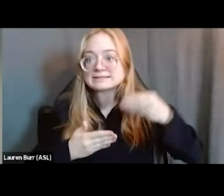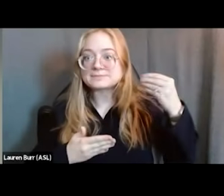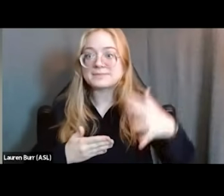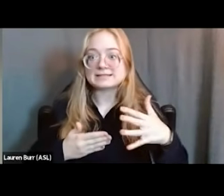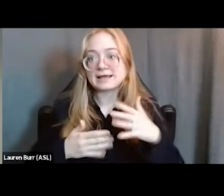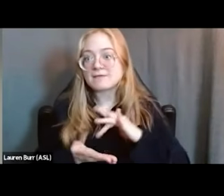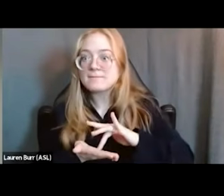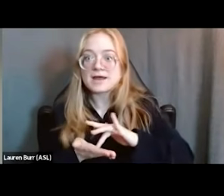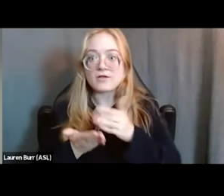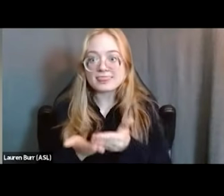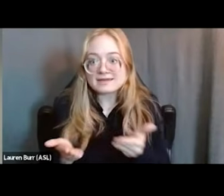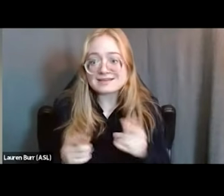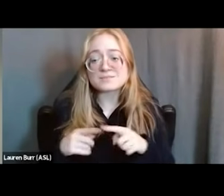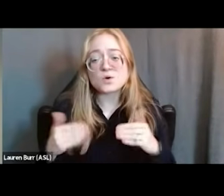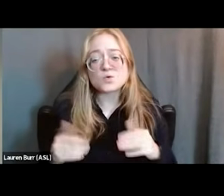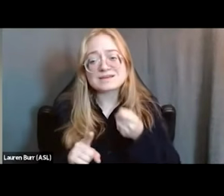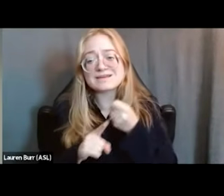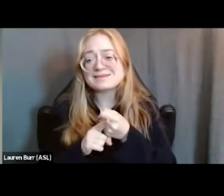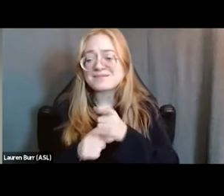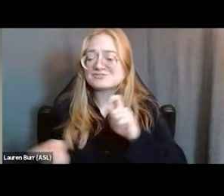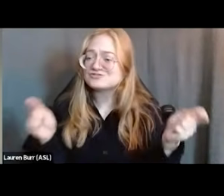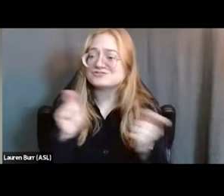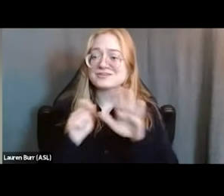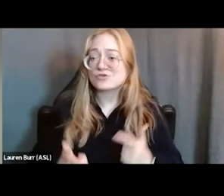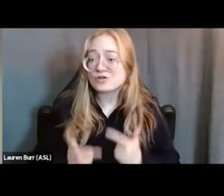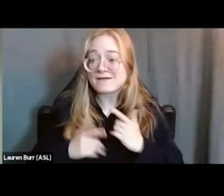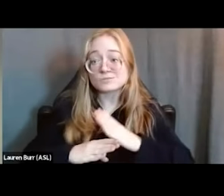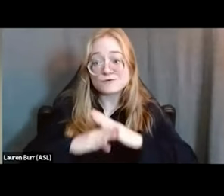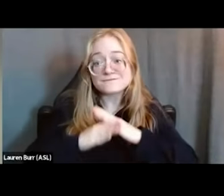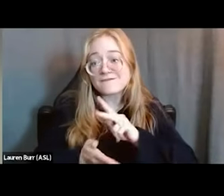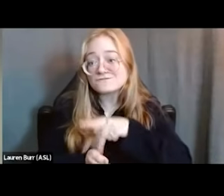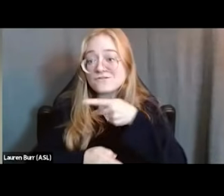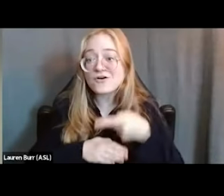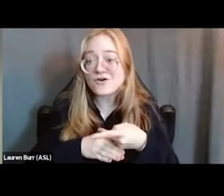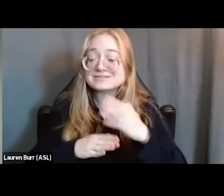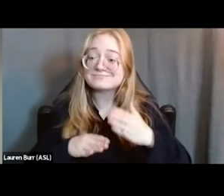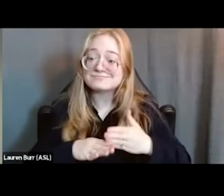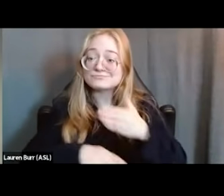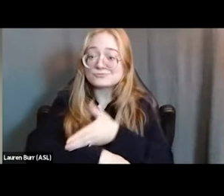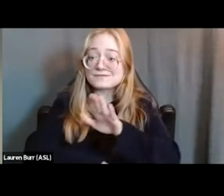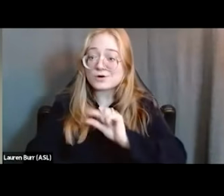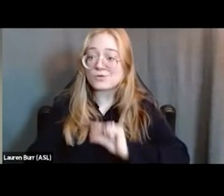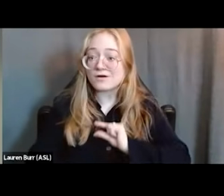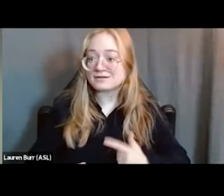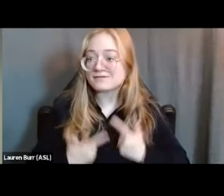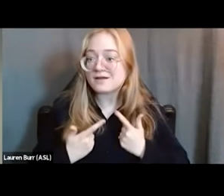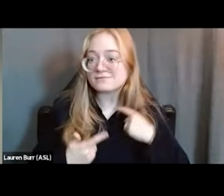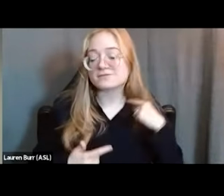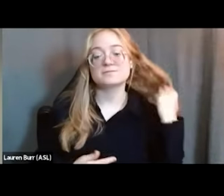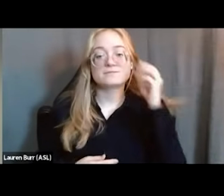but can make a huge difference in terms of preventing falls and somebody's quality of life once they're in housing. And then we also need to increase accessibility